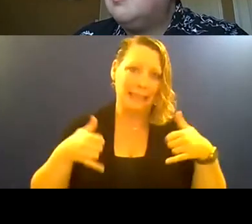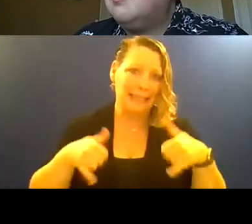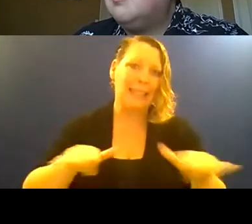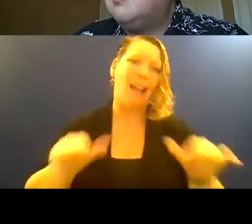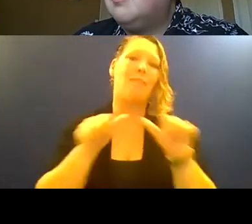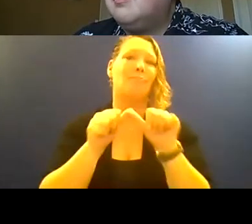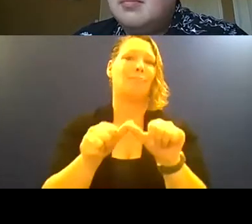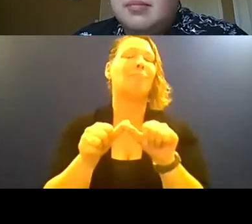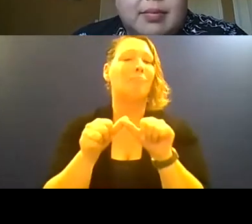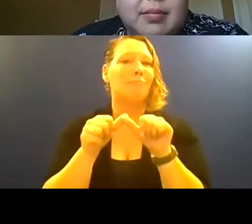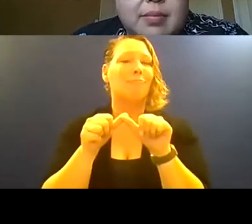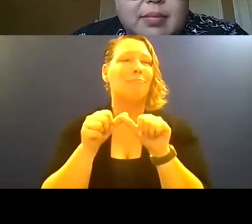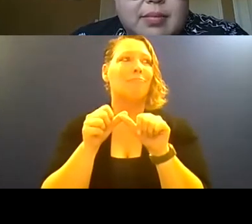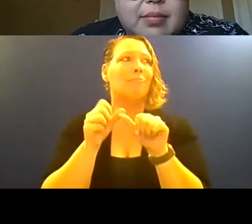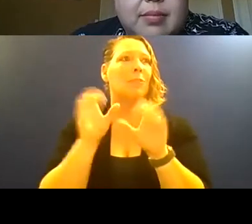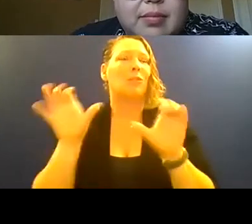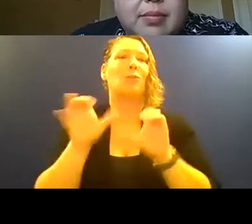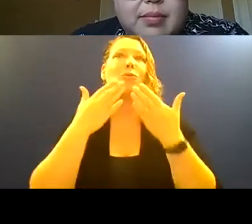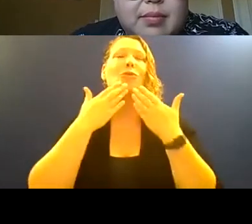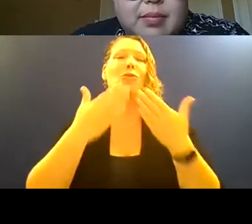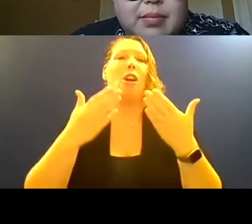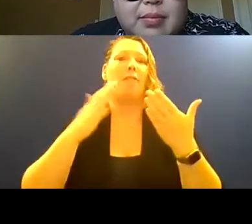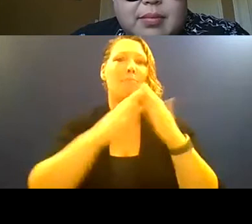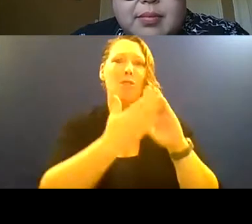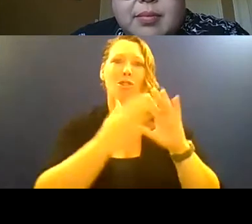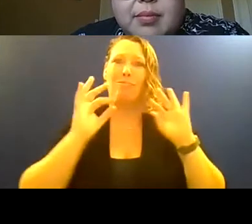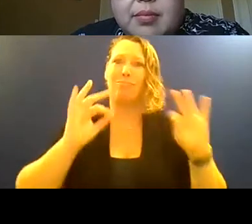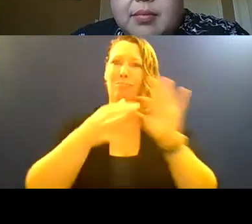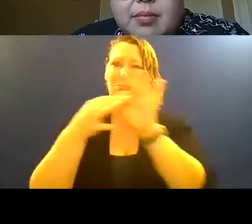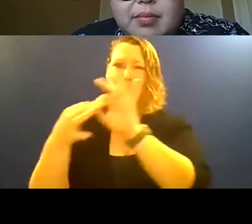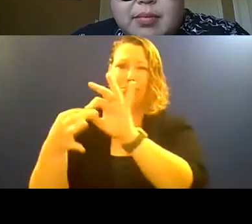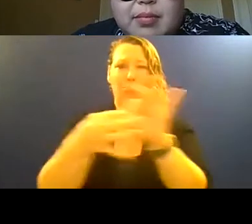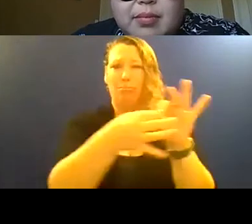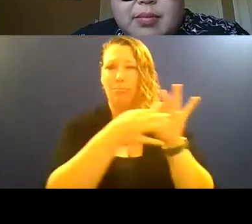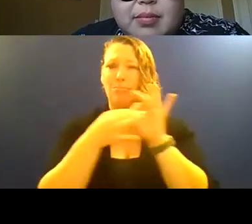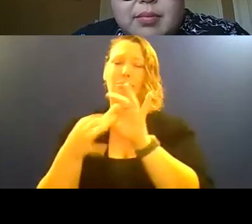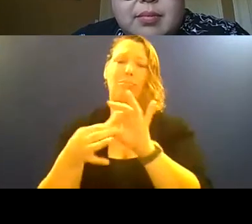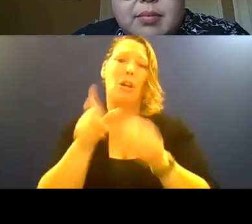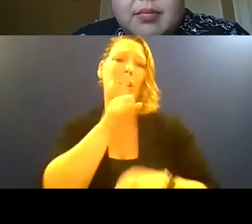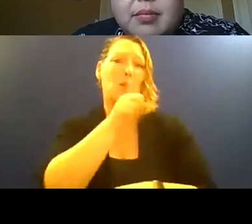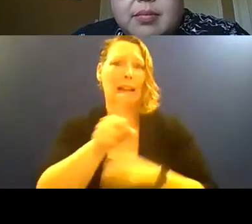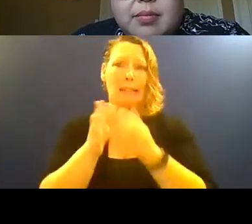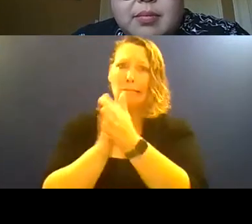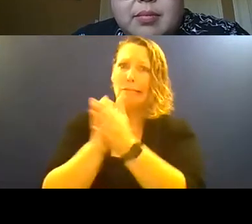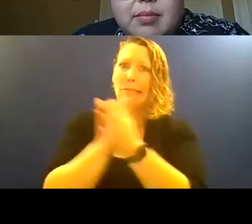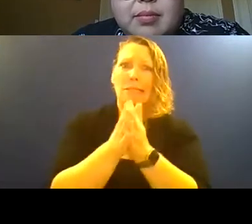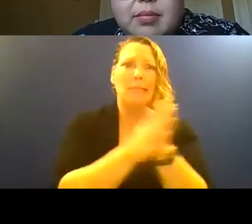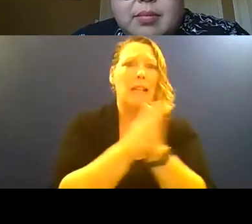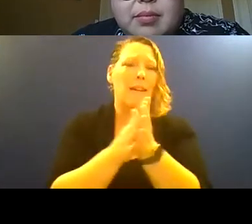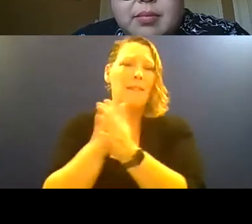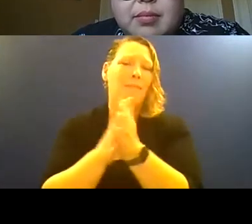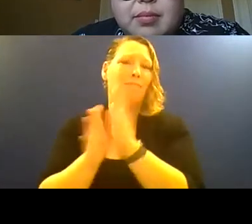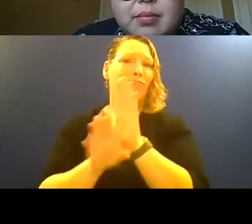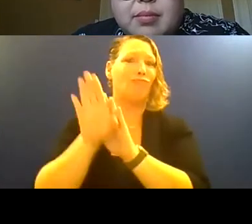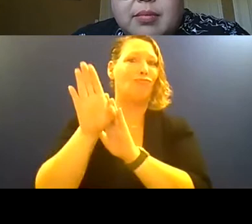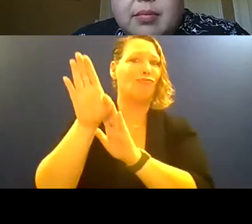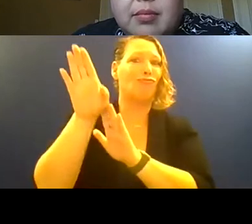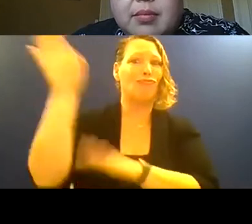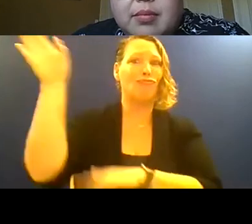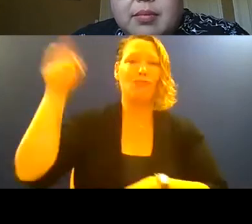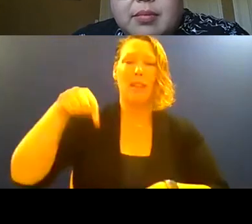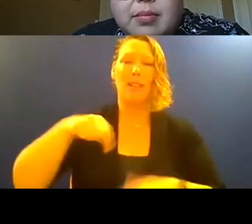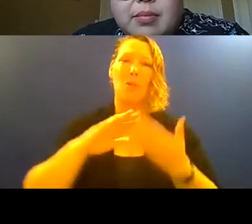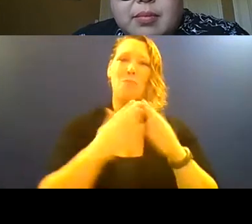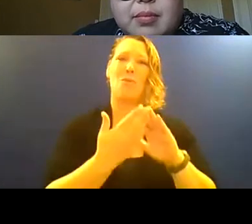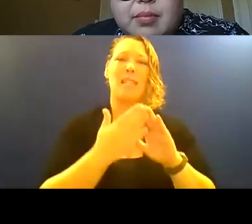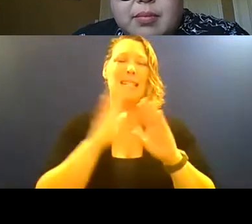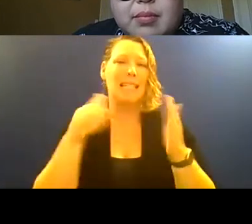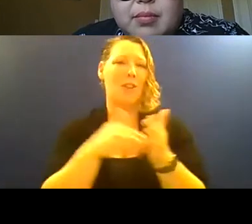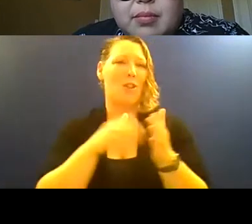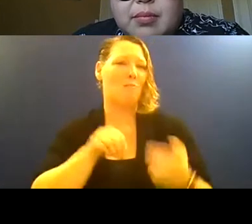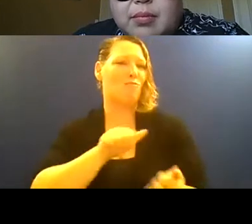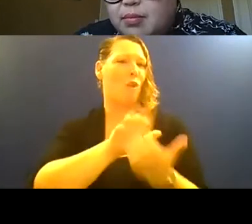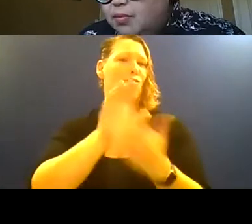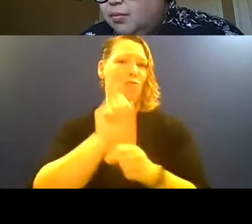we've still been able to create such an amazing community and such an amazing connection that is really driving and allowing us to thrive in this very community centered approach to our work.